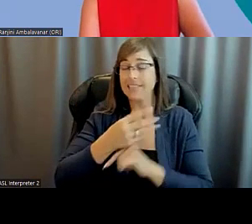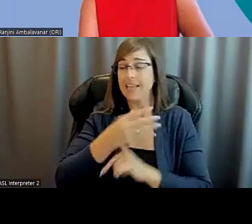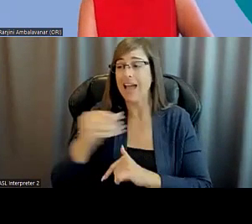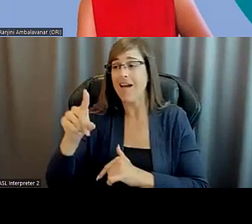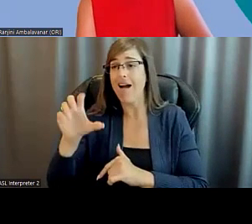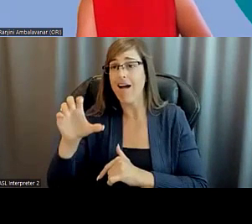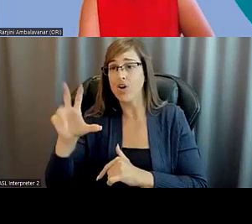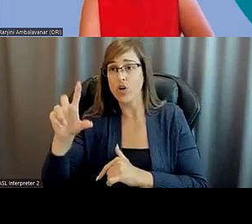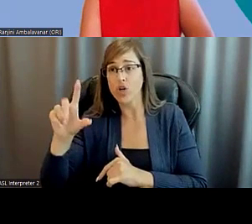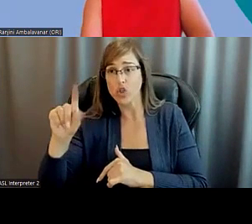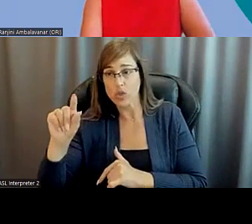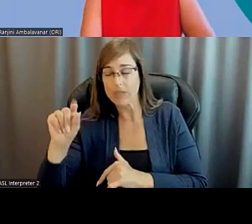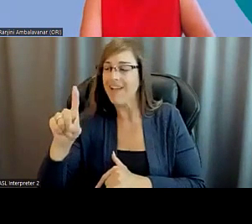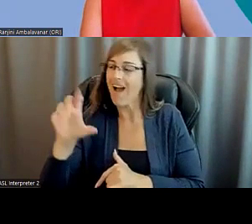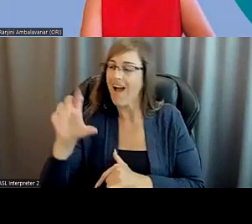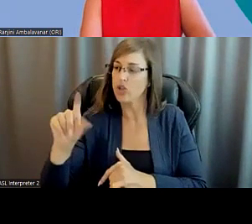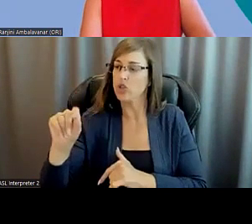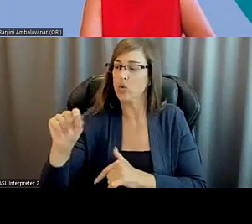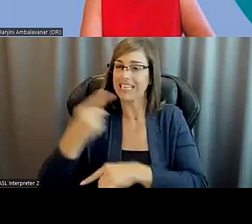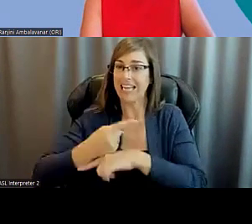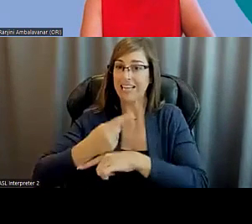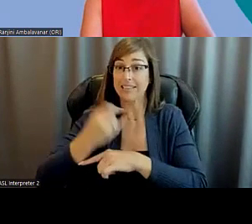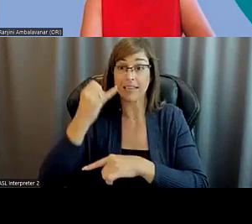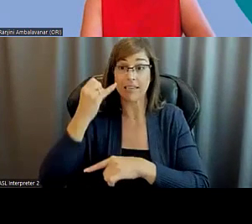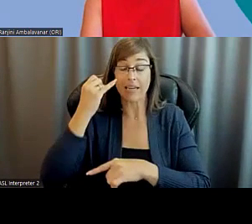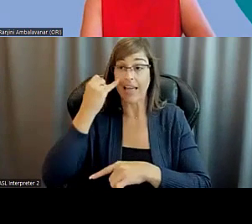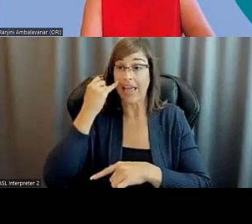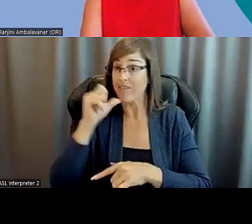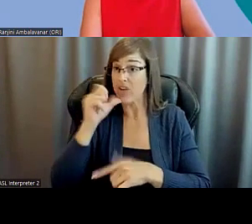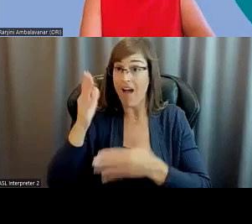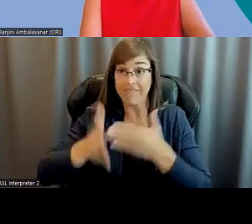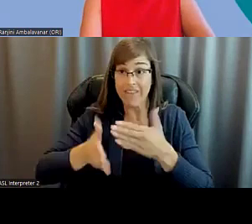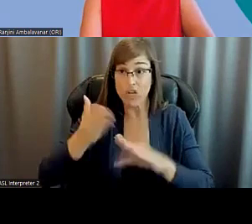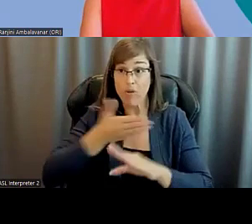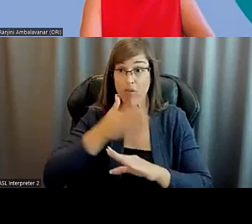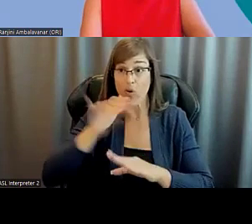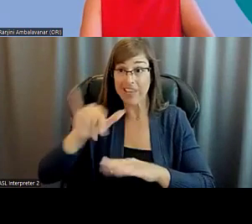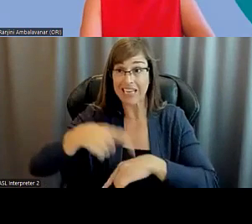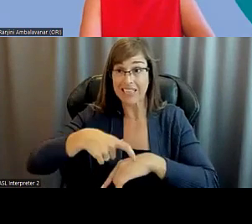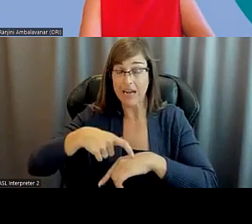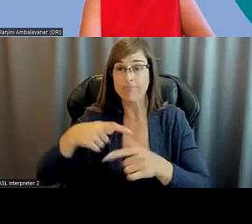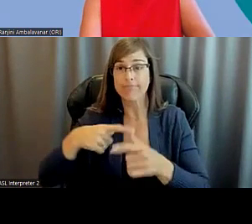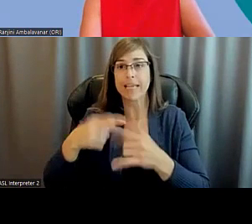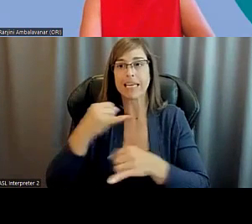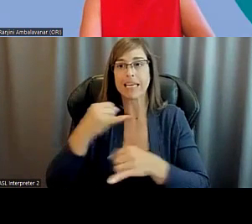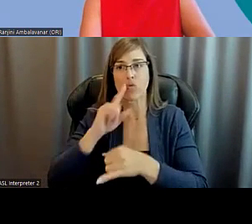If this process don't end in this within this time, the institution will write to ORI